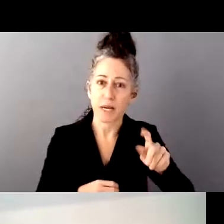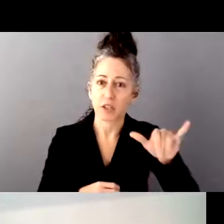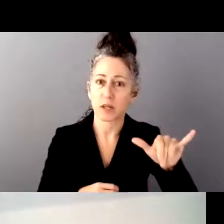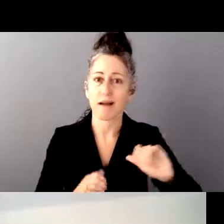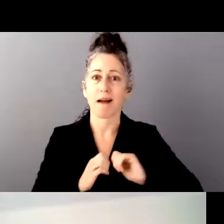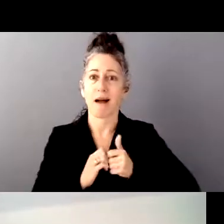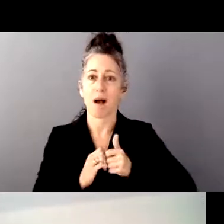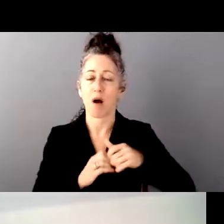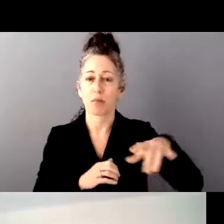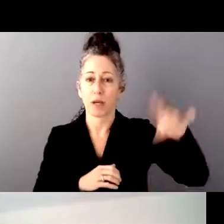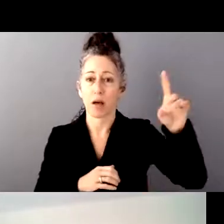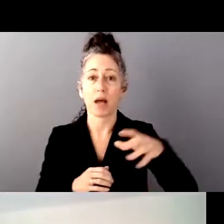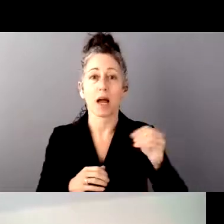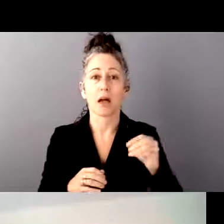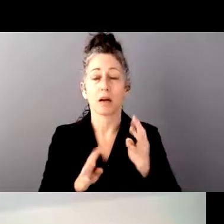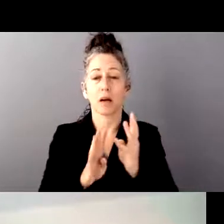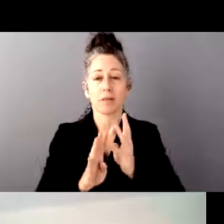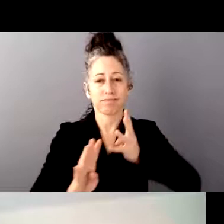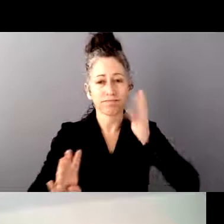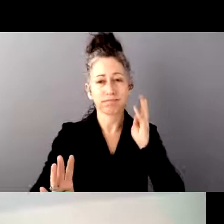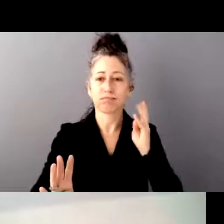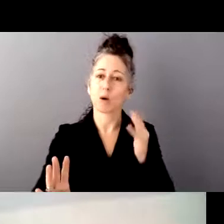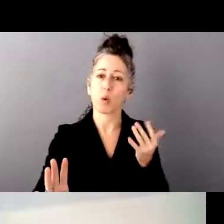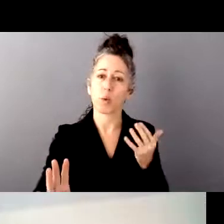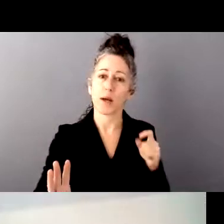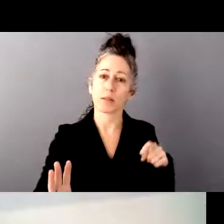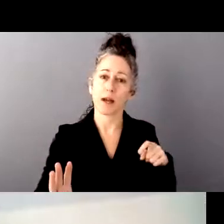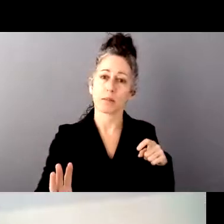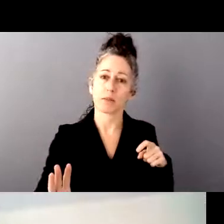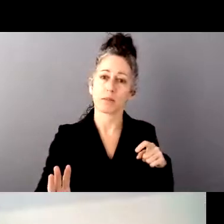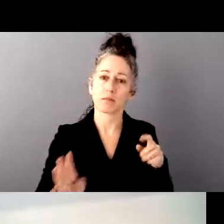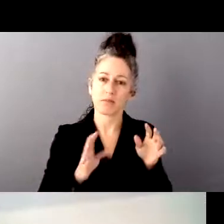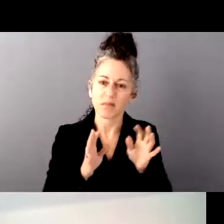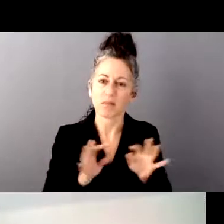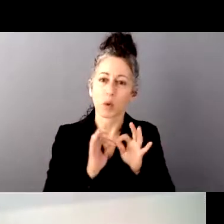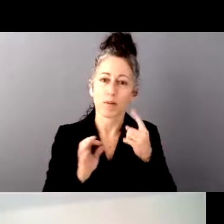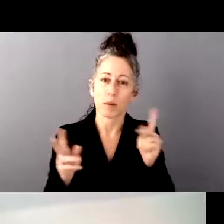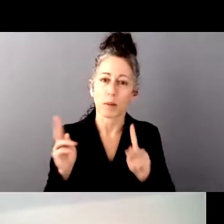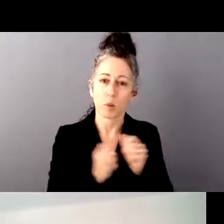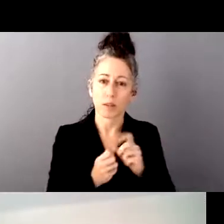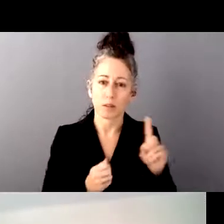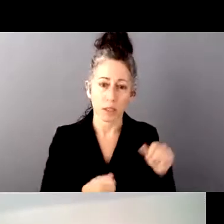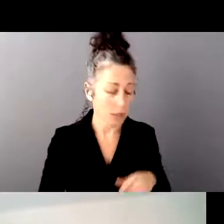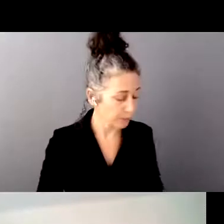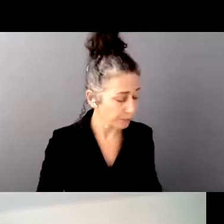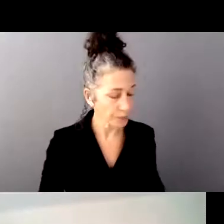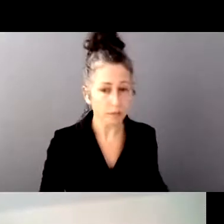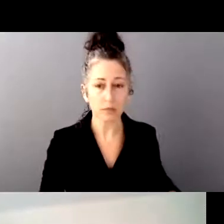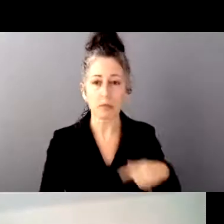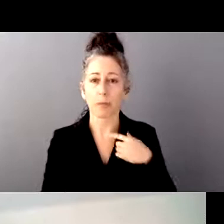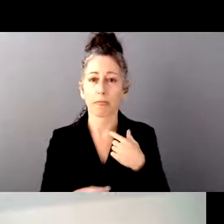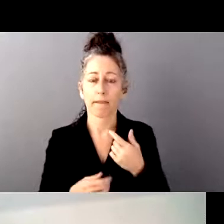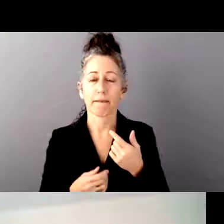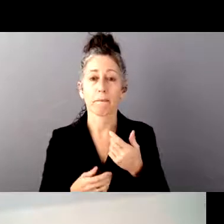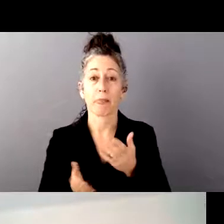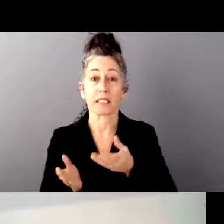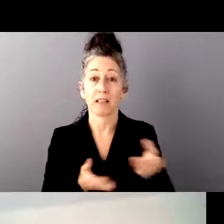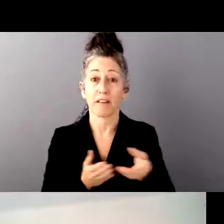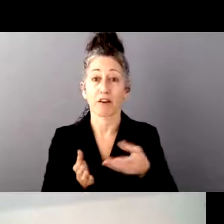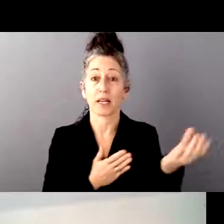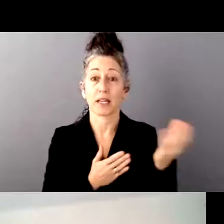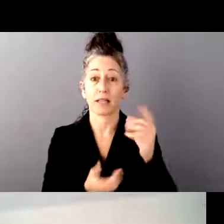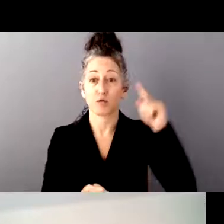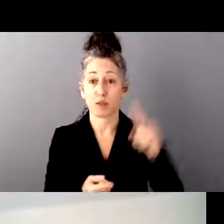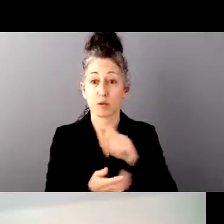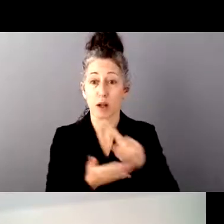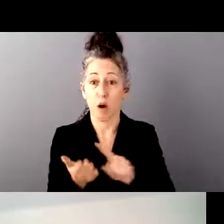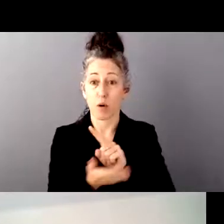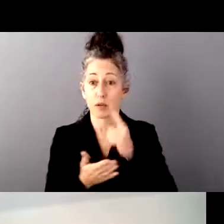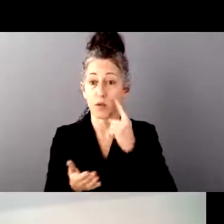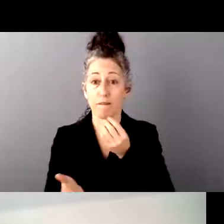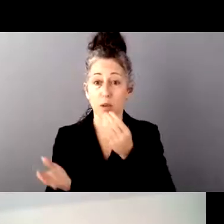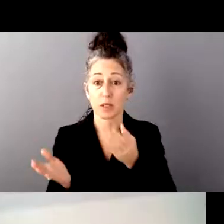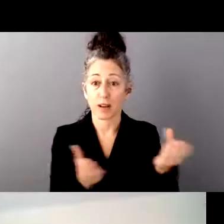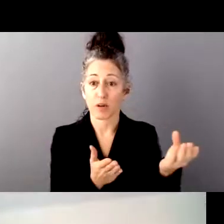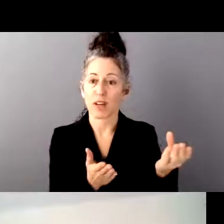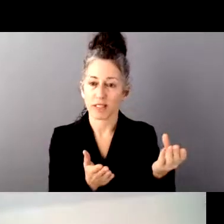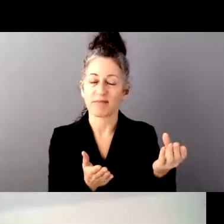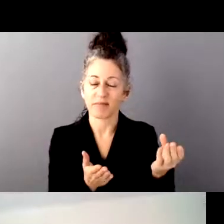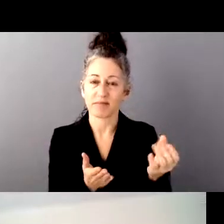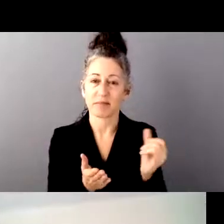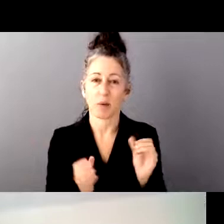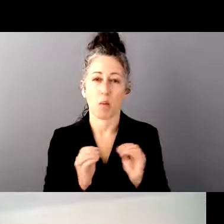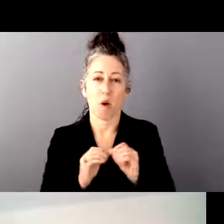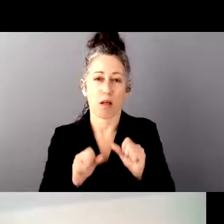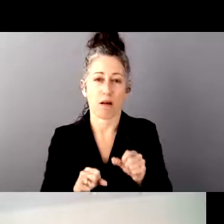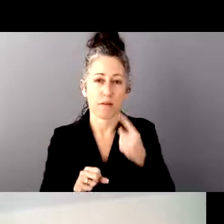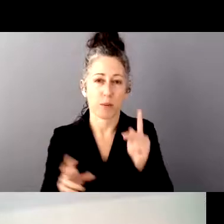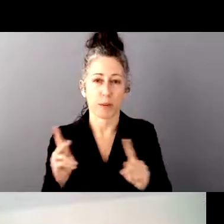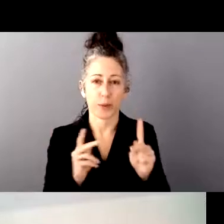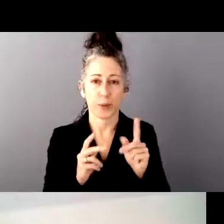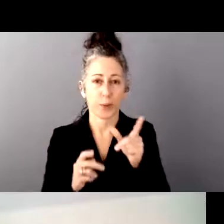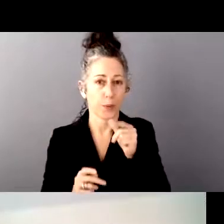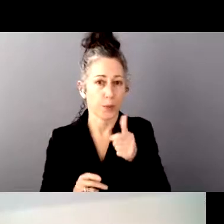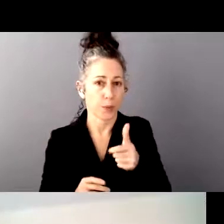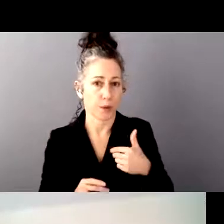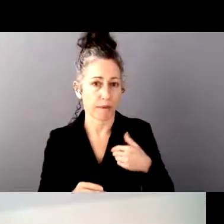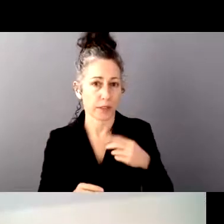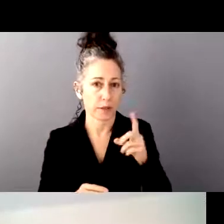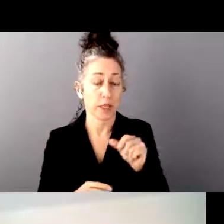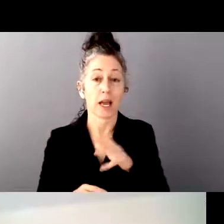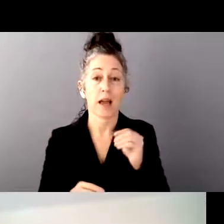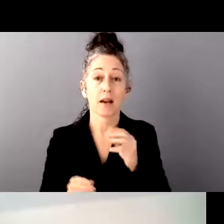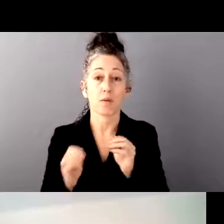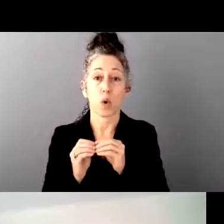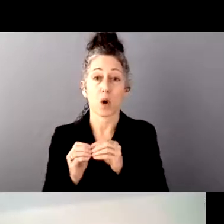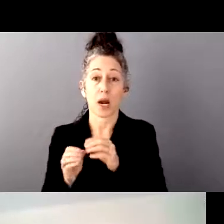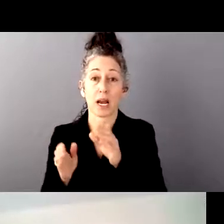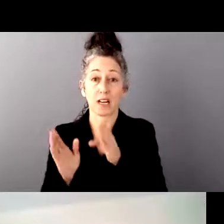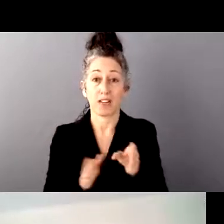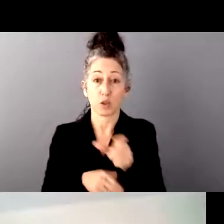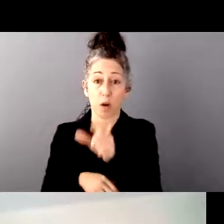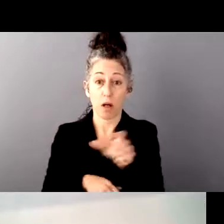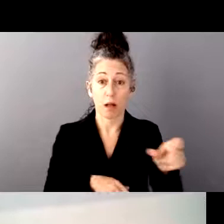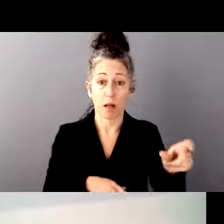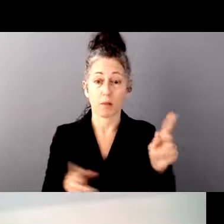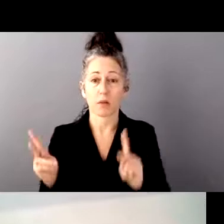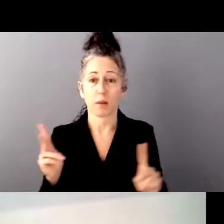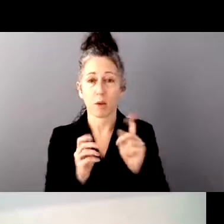times were more a concern for people disabilities than those without. Fewer deliveries or reduced hours due to COVID was a concern, too, more likely for people with disabilities. And then at a more individual level, people with disabilities